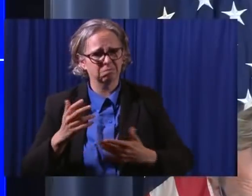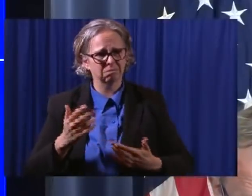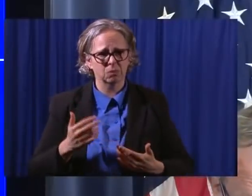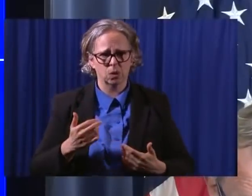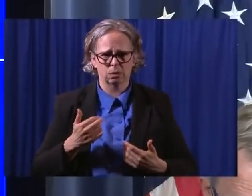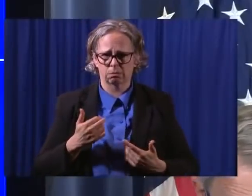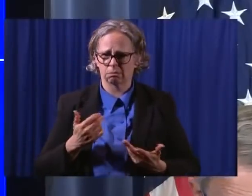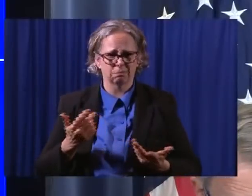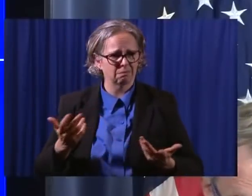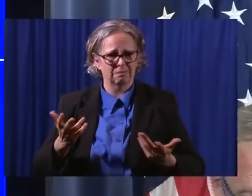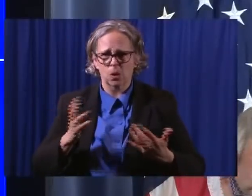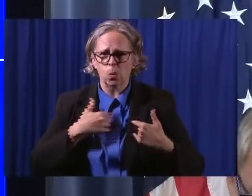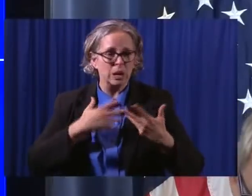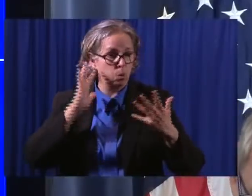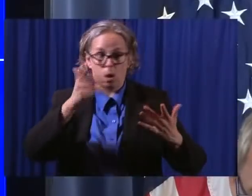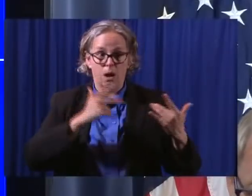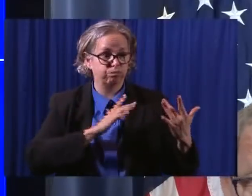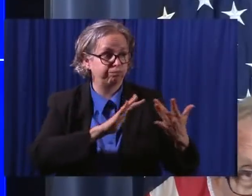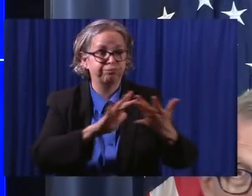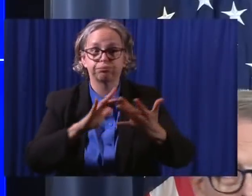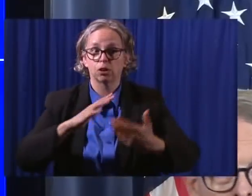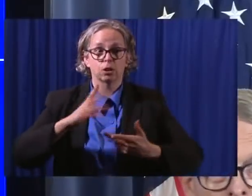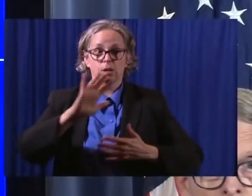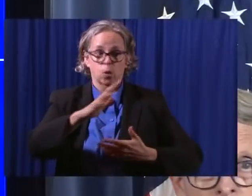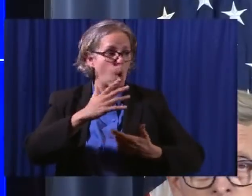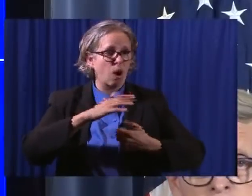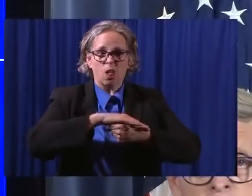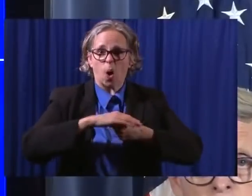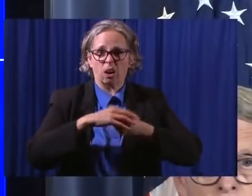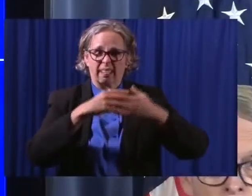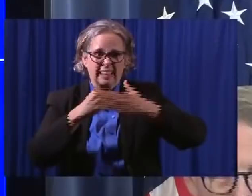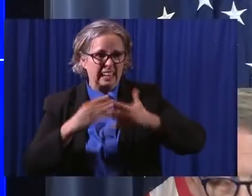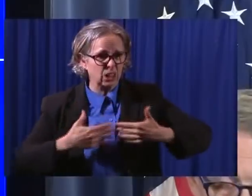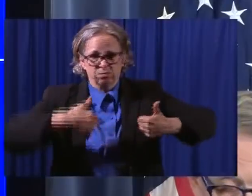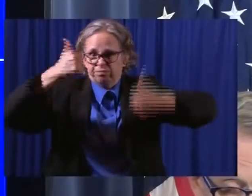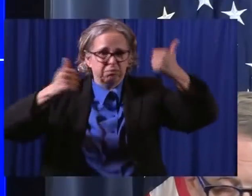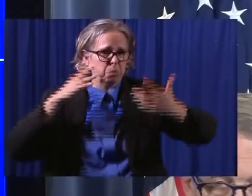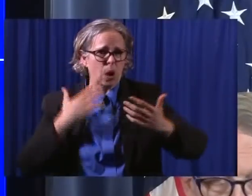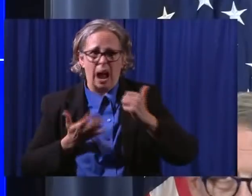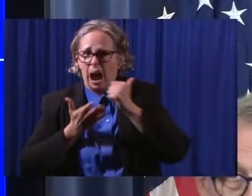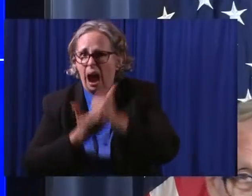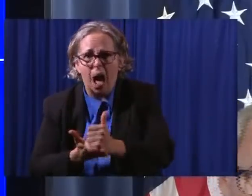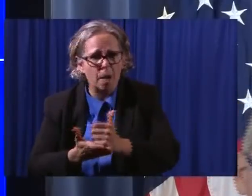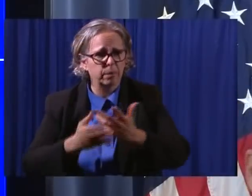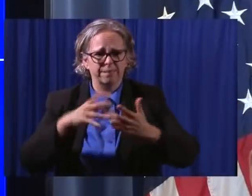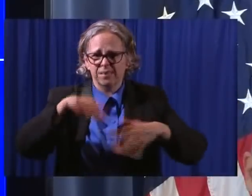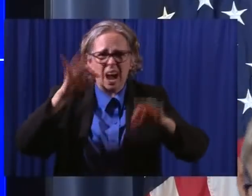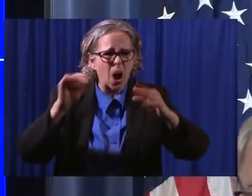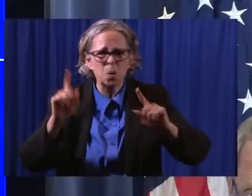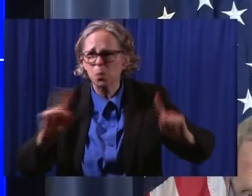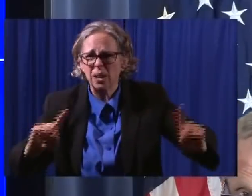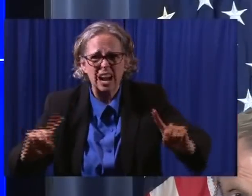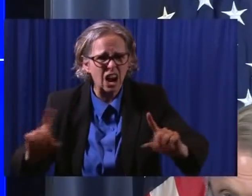DOING FOR ME. AND WHAT WE HOPE TO PROVIDE FOR EVERY COUNTY SO THAT IT CAN BE USED BY LOCAL OFFICIALS. AND AGAIN, WE WELCOME AND WILL